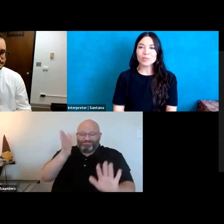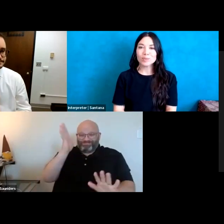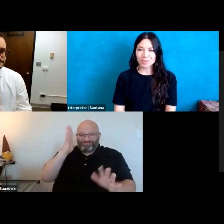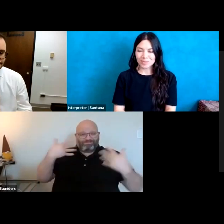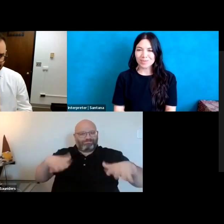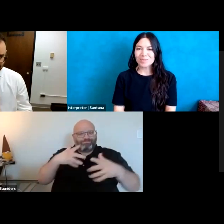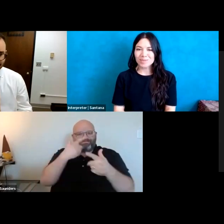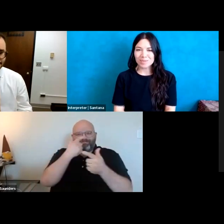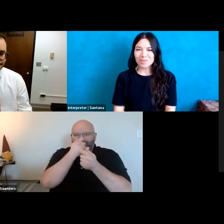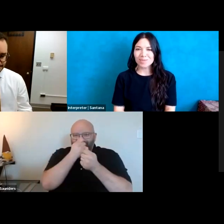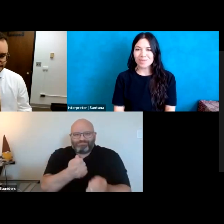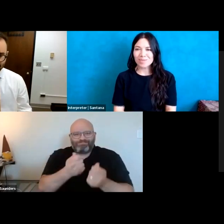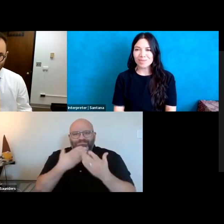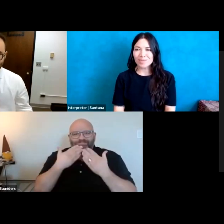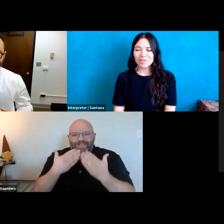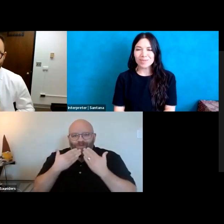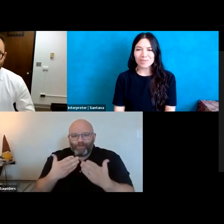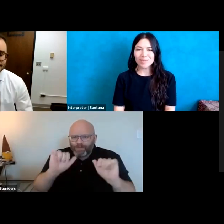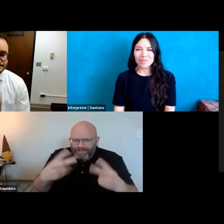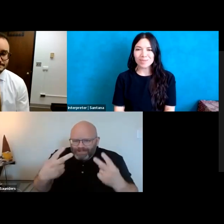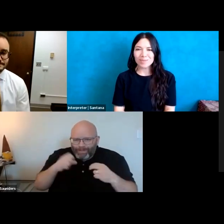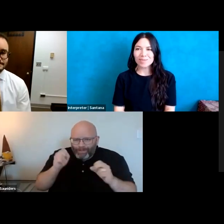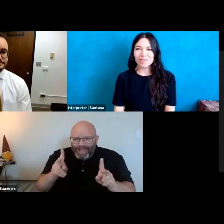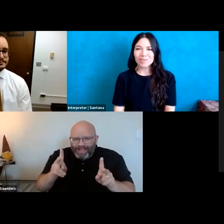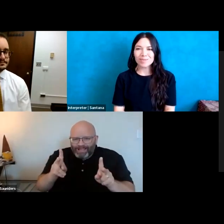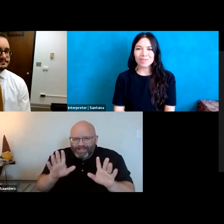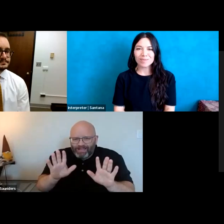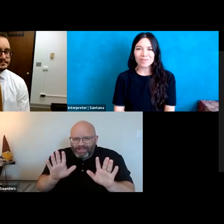Okay, great. Thank you so much for a remarkable talk. I found this fascinating, actually.